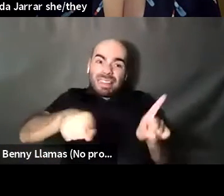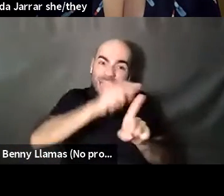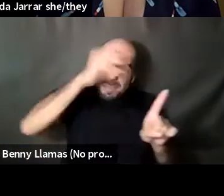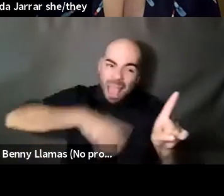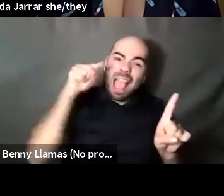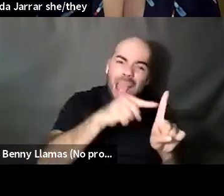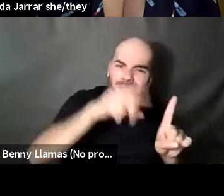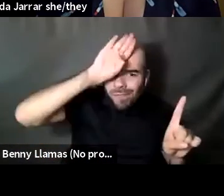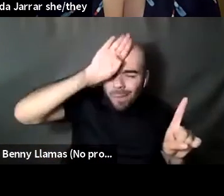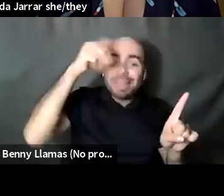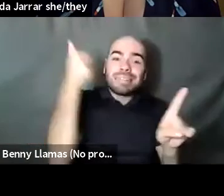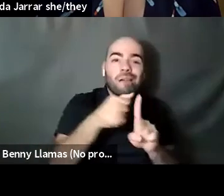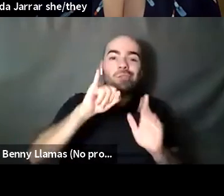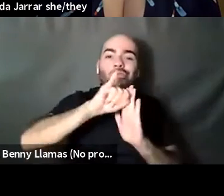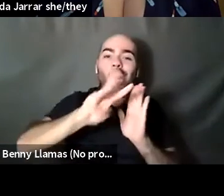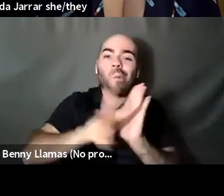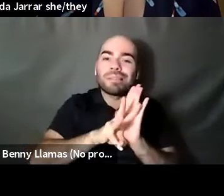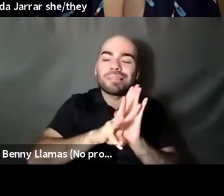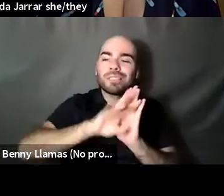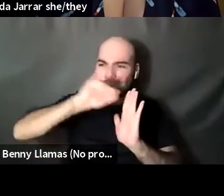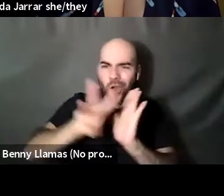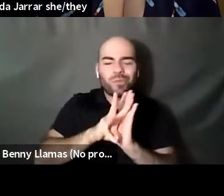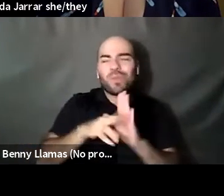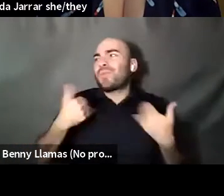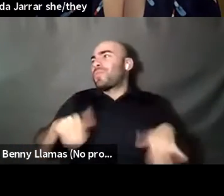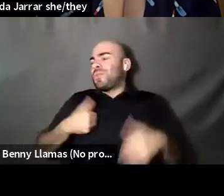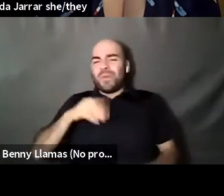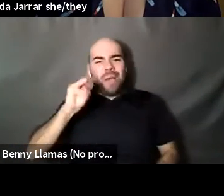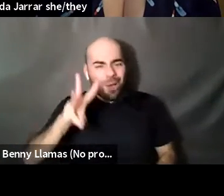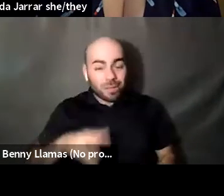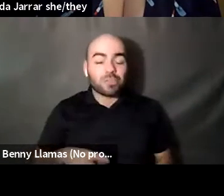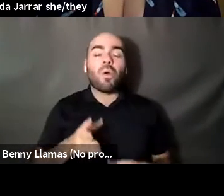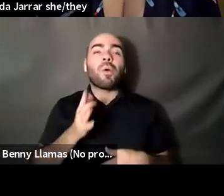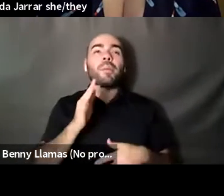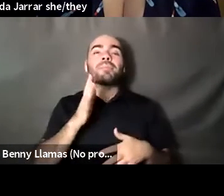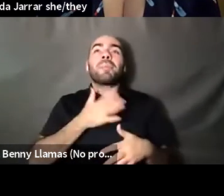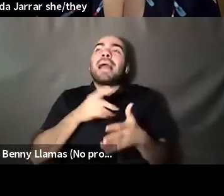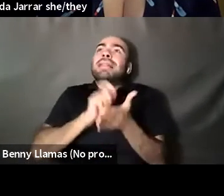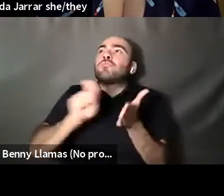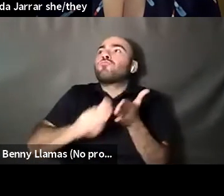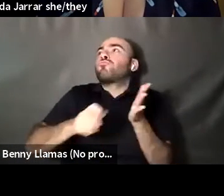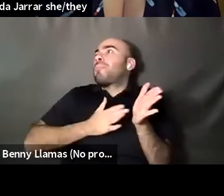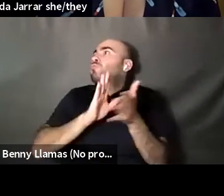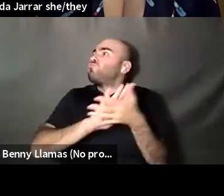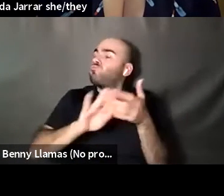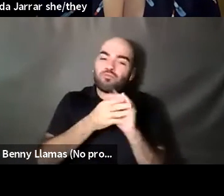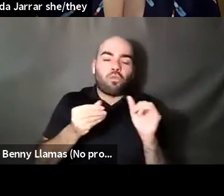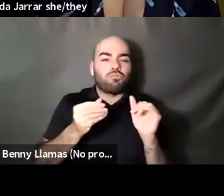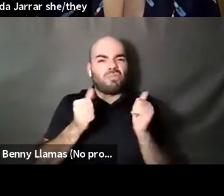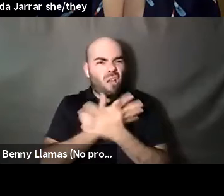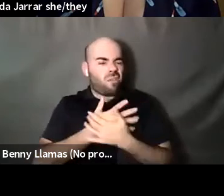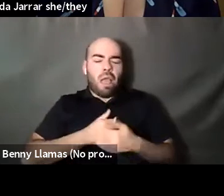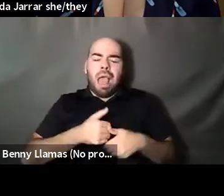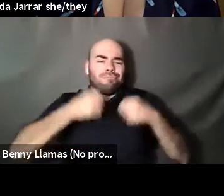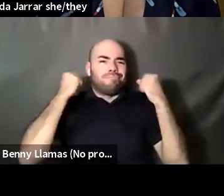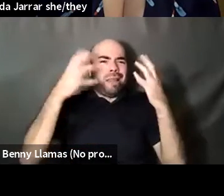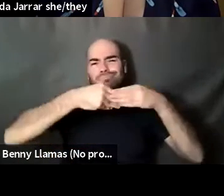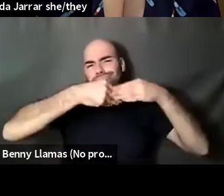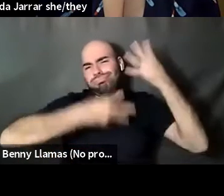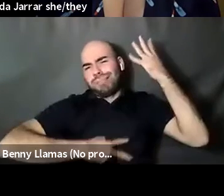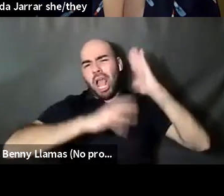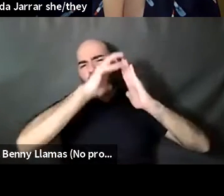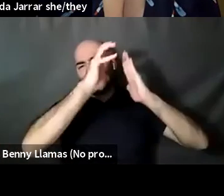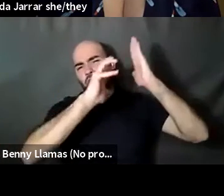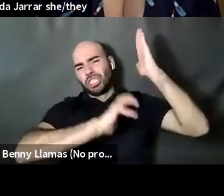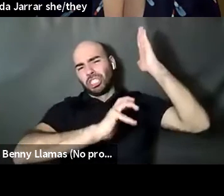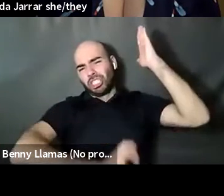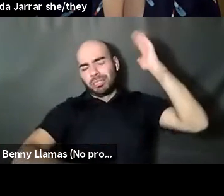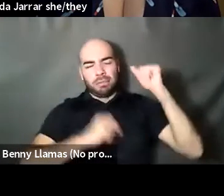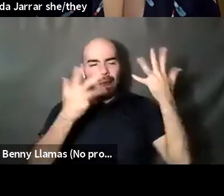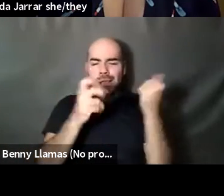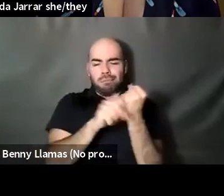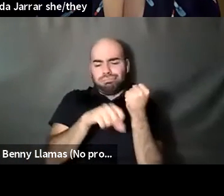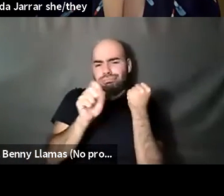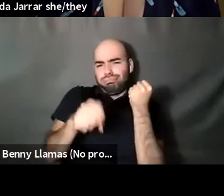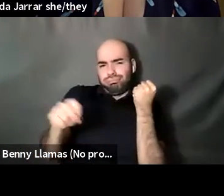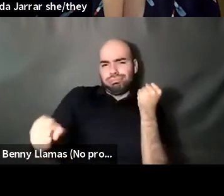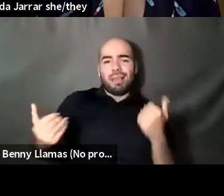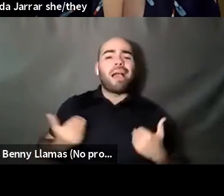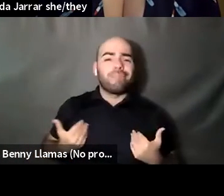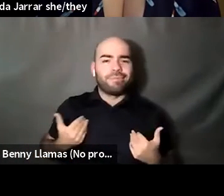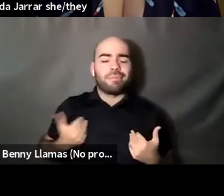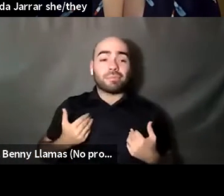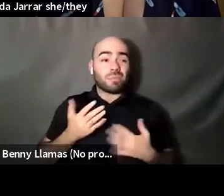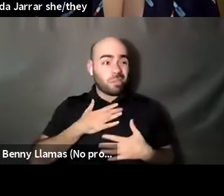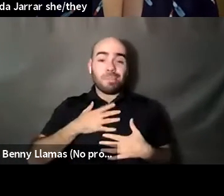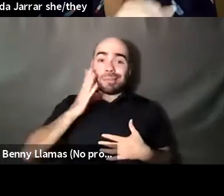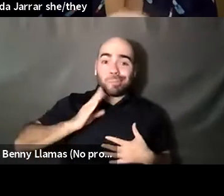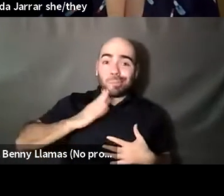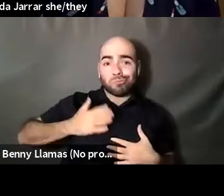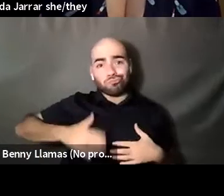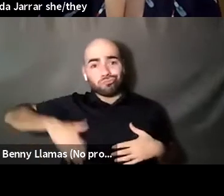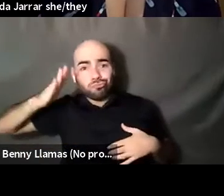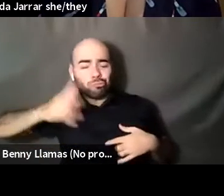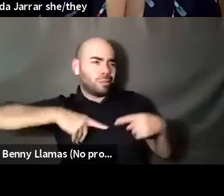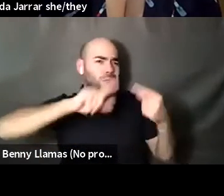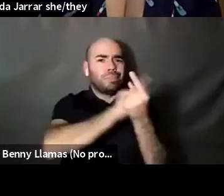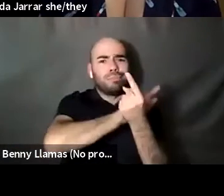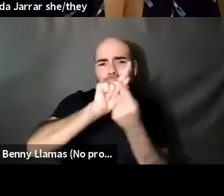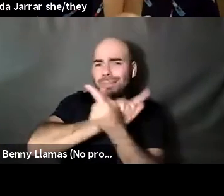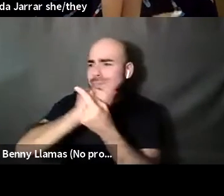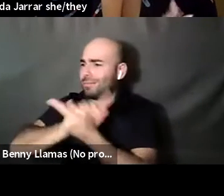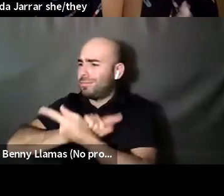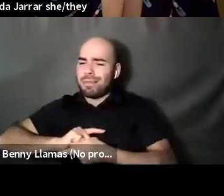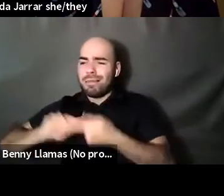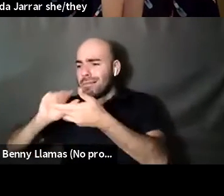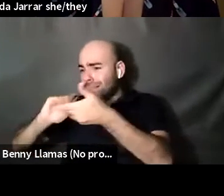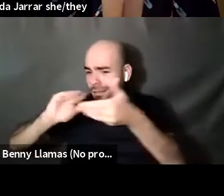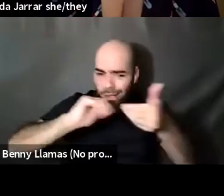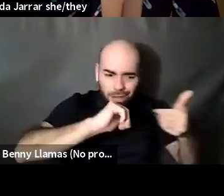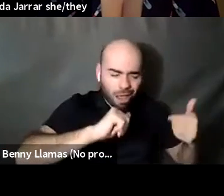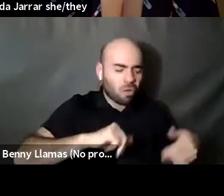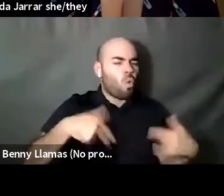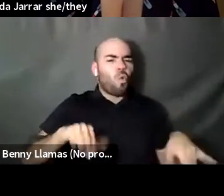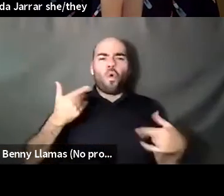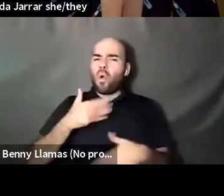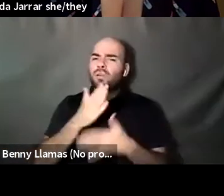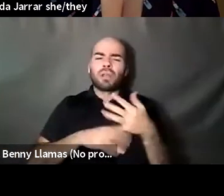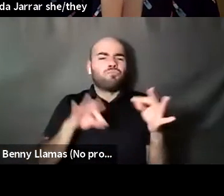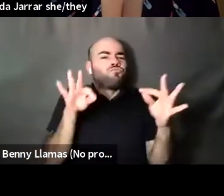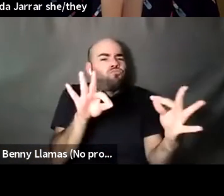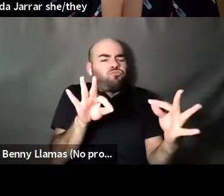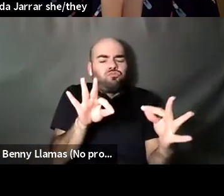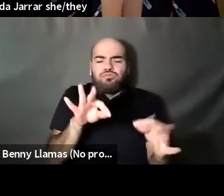Nahshon Anderson: A thought and, you know, all that type of stuff. I mean, I'm sorry. My literature, my story. I have stories and stories and stories and never ending stories I've had some some very, very wonderful sexual encounters and escapades and always looking forward to more safely.